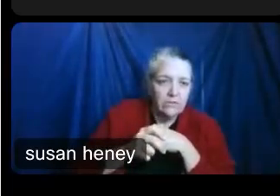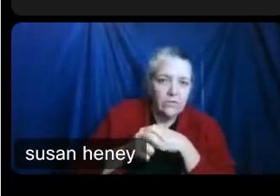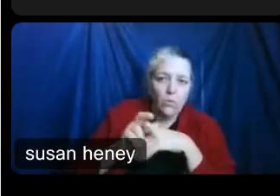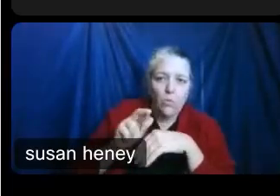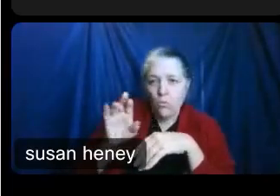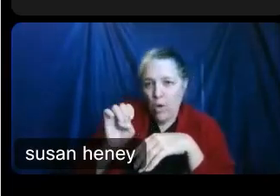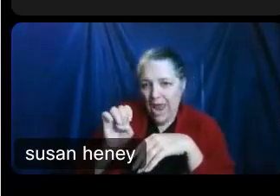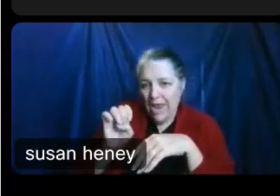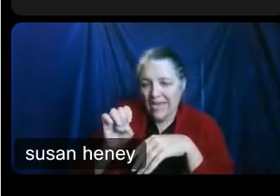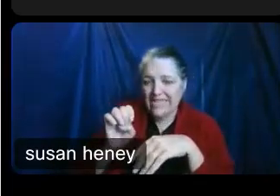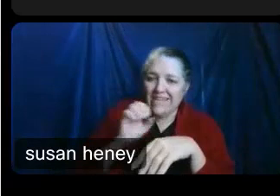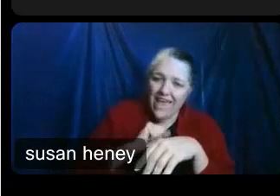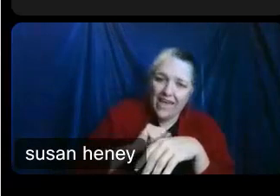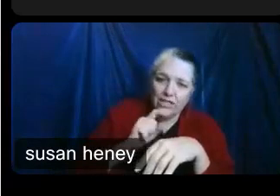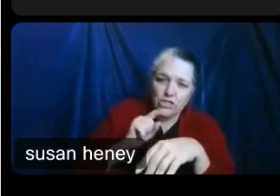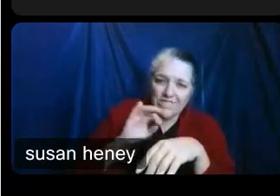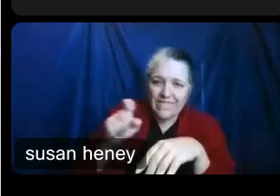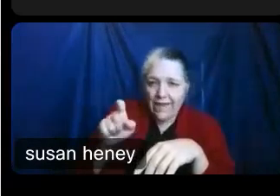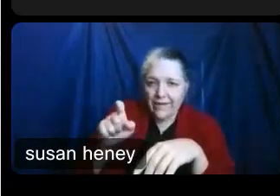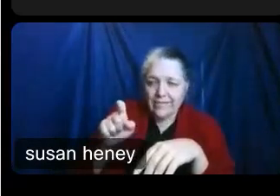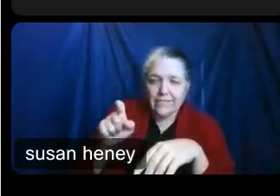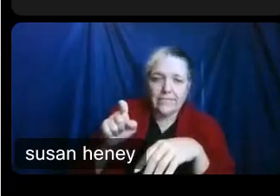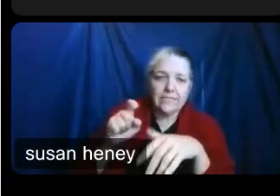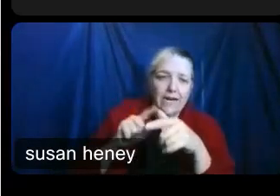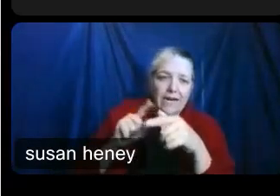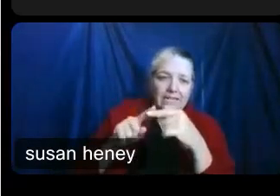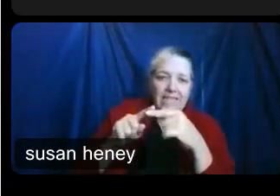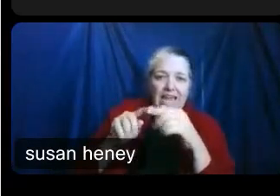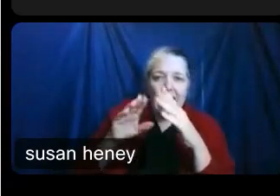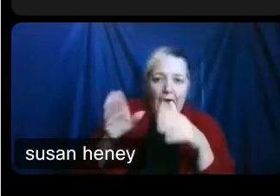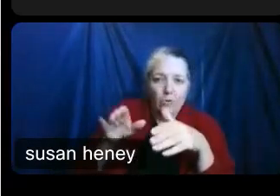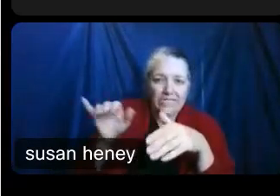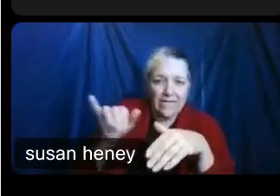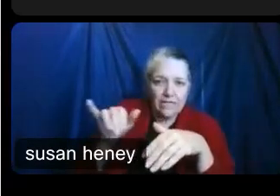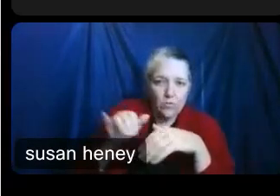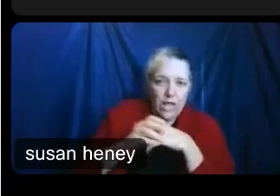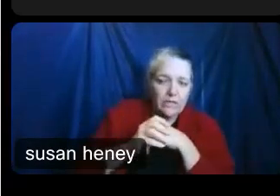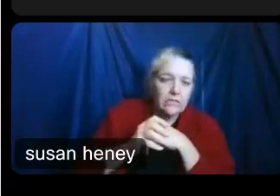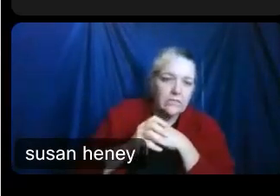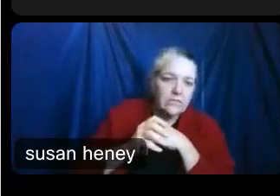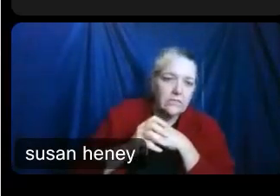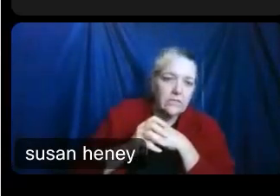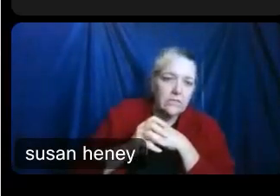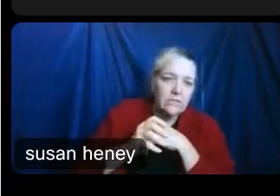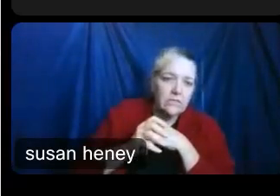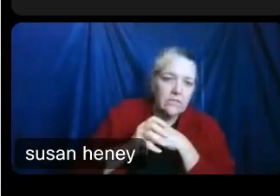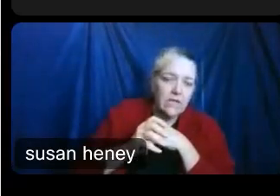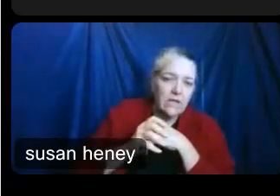age and sex, and then a little bit of housing data as well. But you can change this to reflect